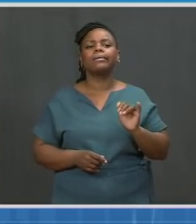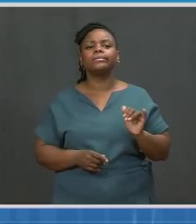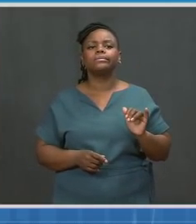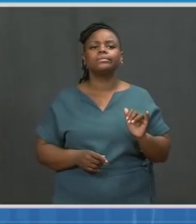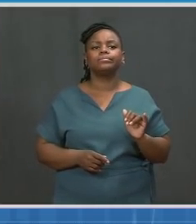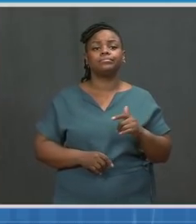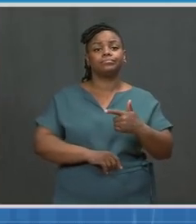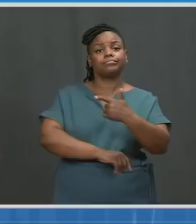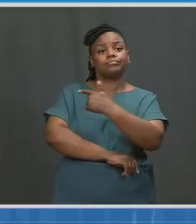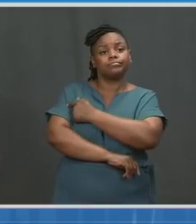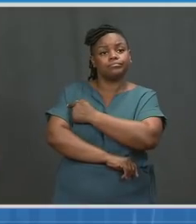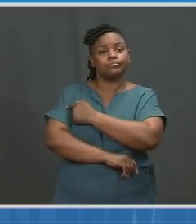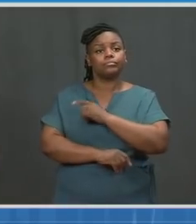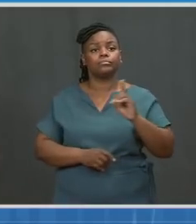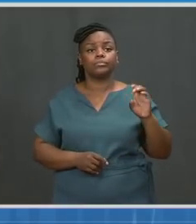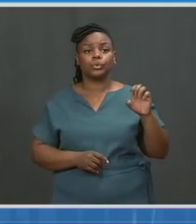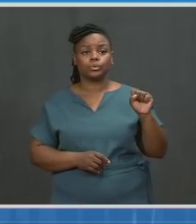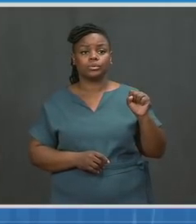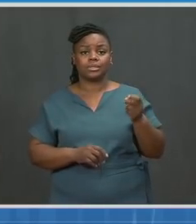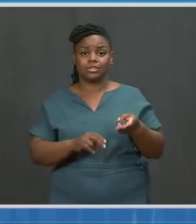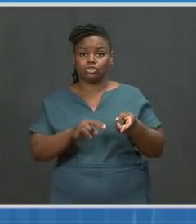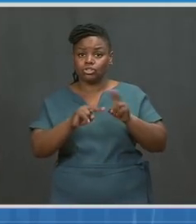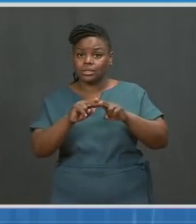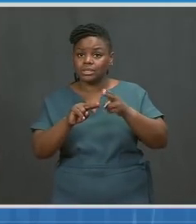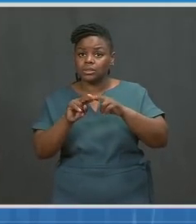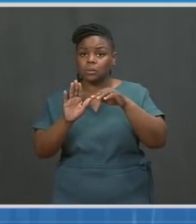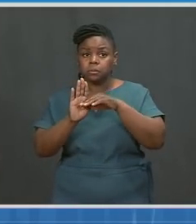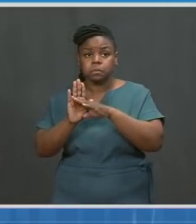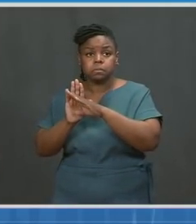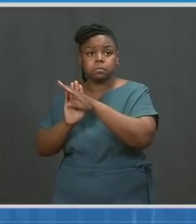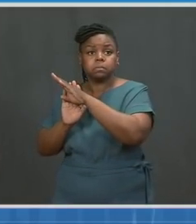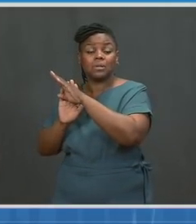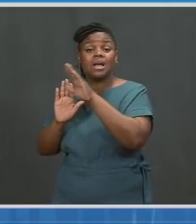the cases come down. Similarly, in the United Kingdom,